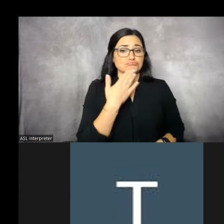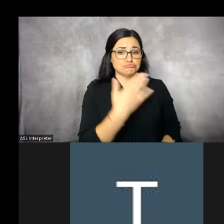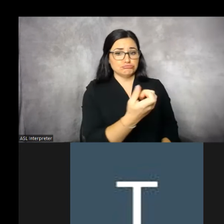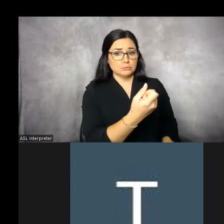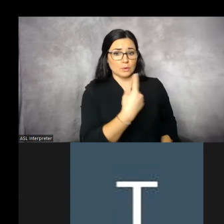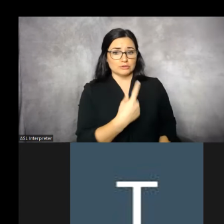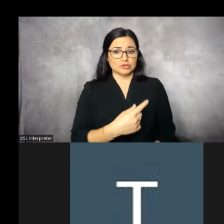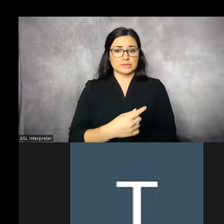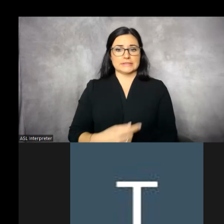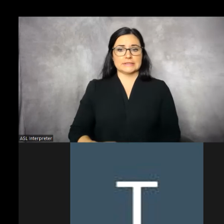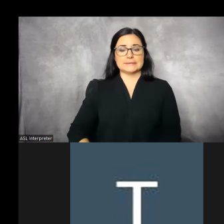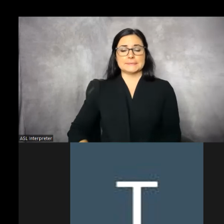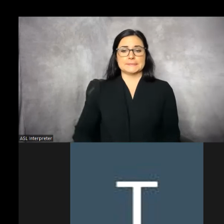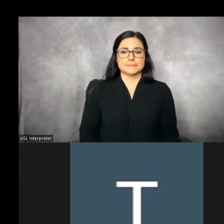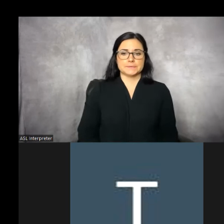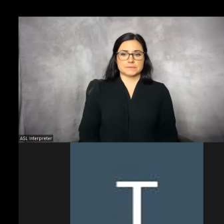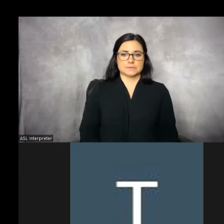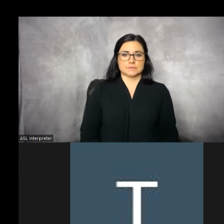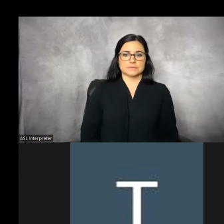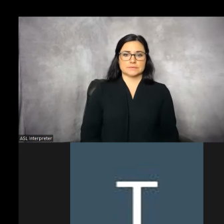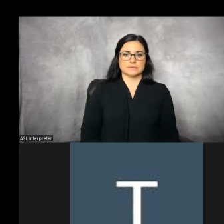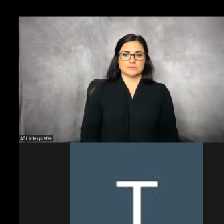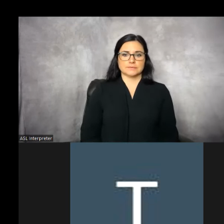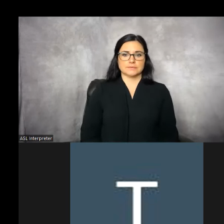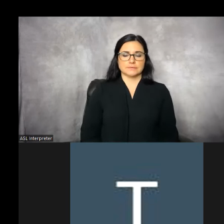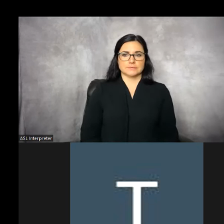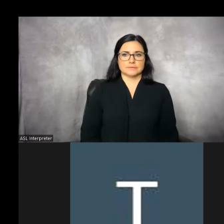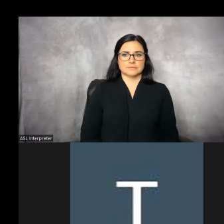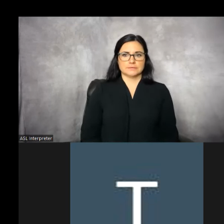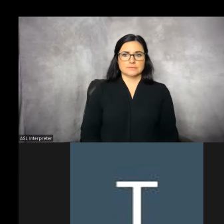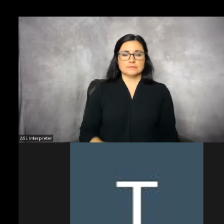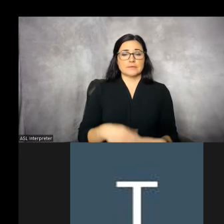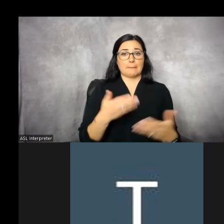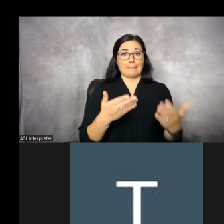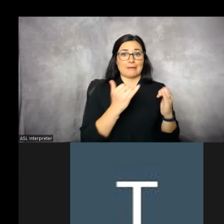That's a good question. And my colleagues might have a more definitive answer.